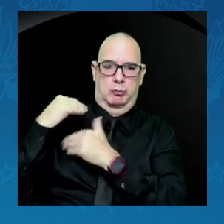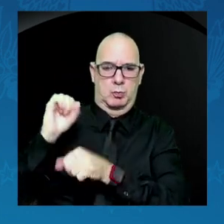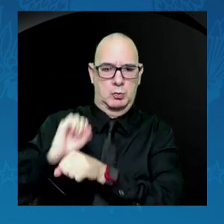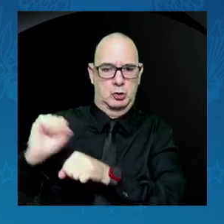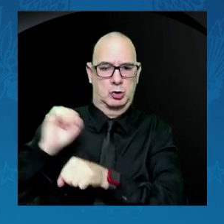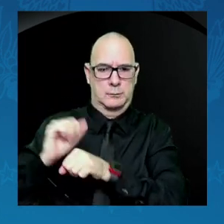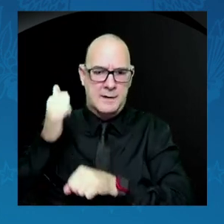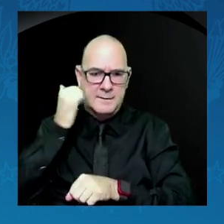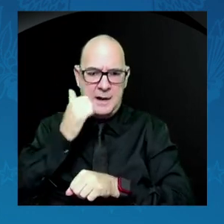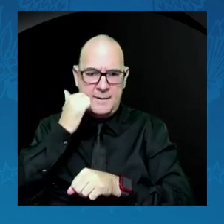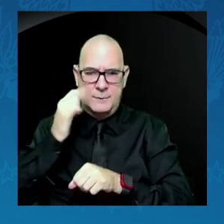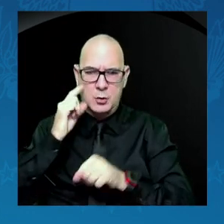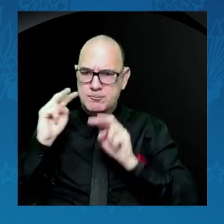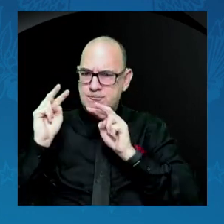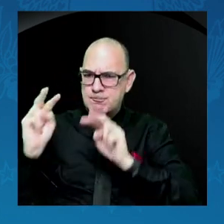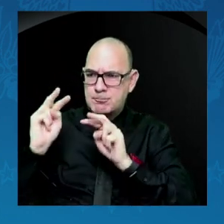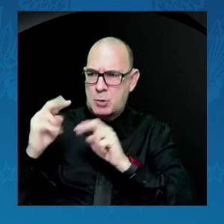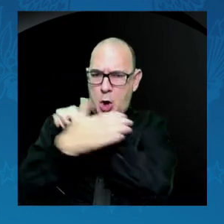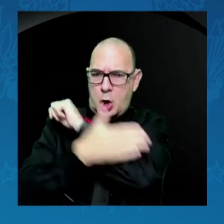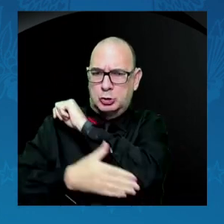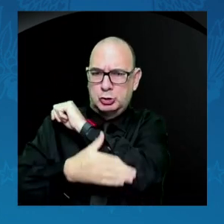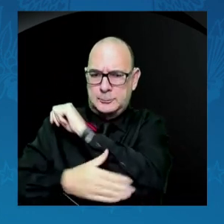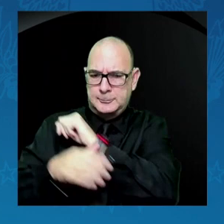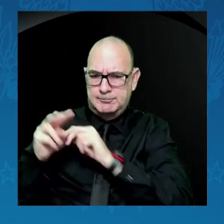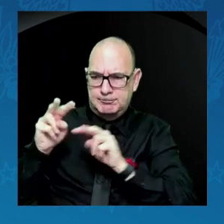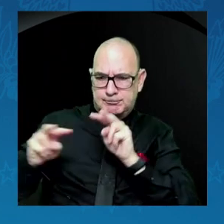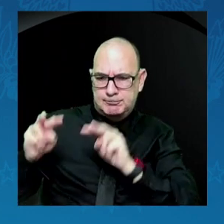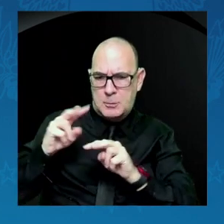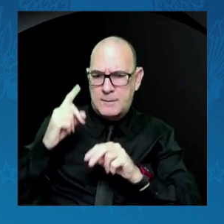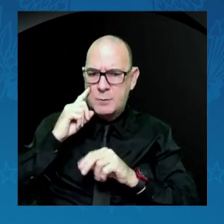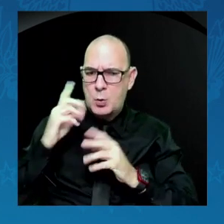and in fact, on behalf of people across the world.